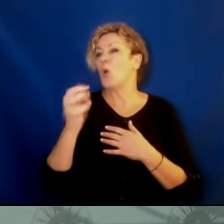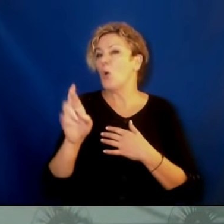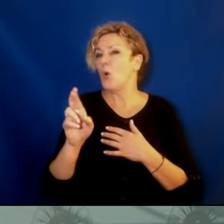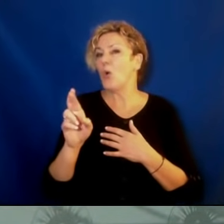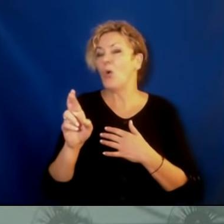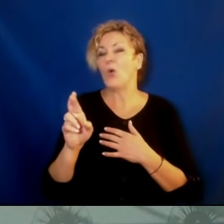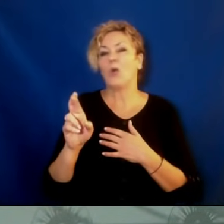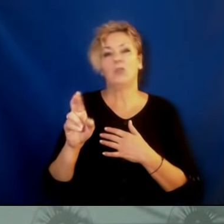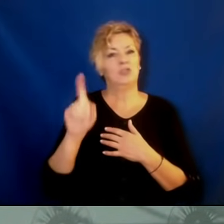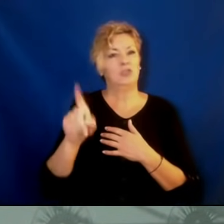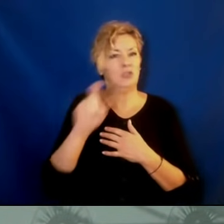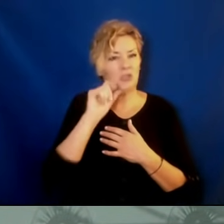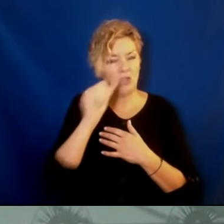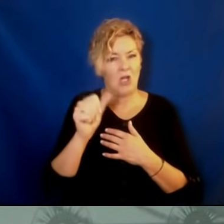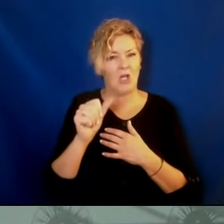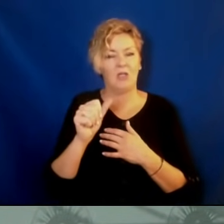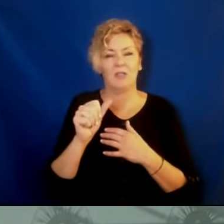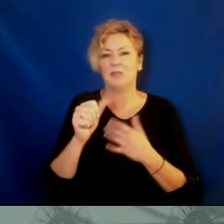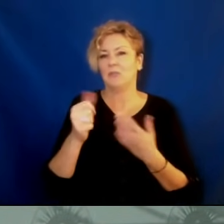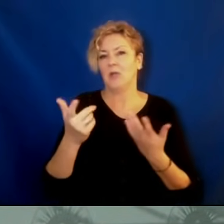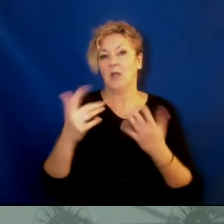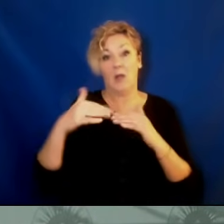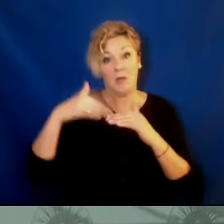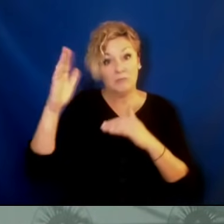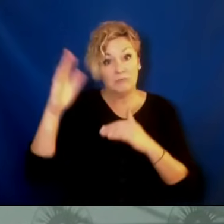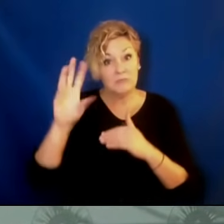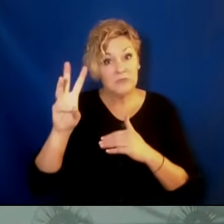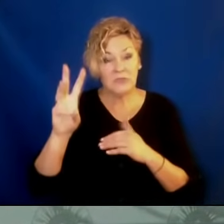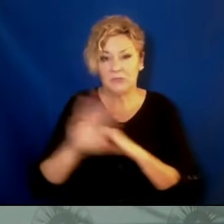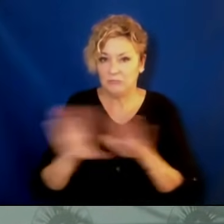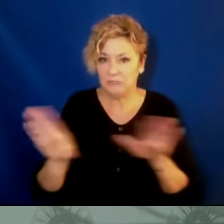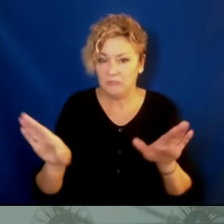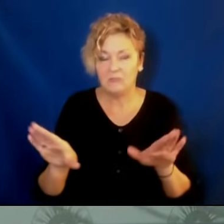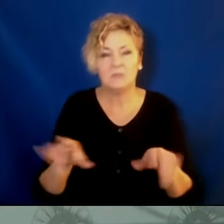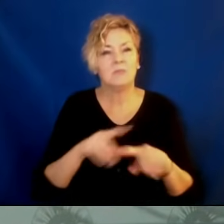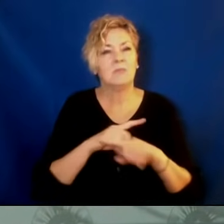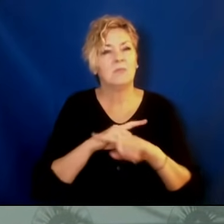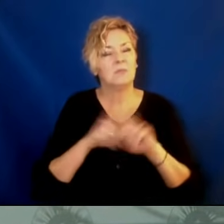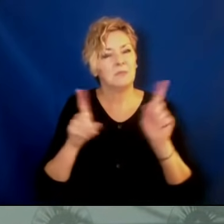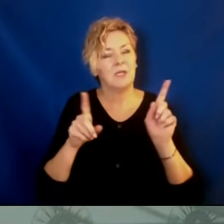there is also public health advice in Fraser that Fraser health and might be less than that.